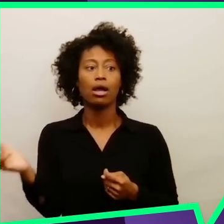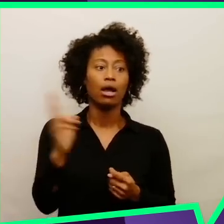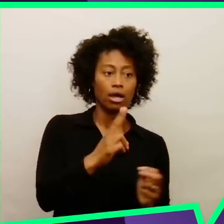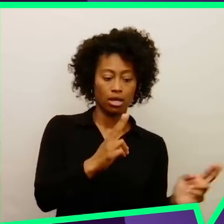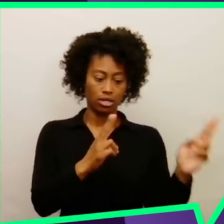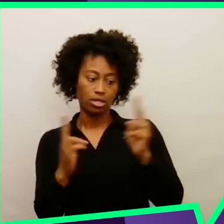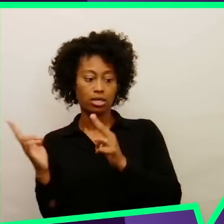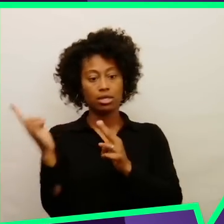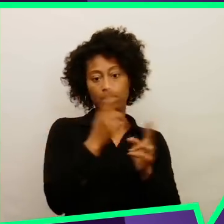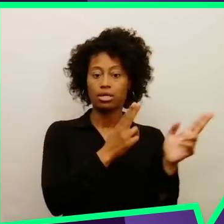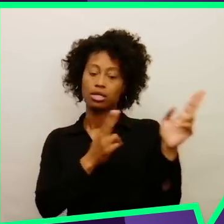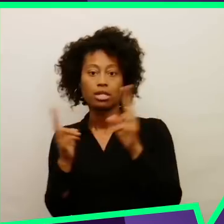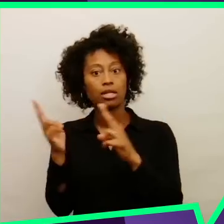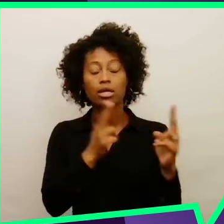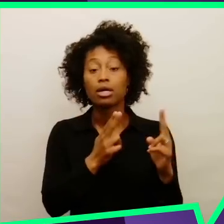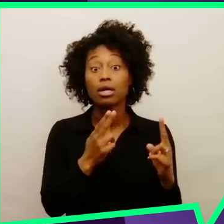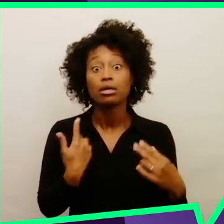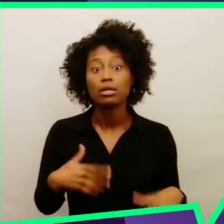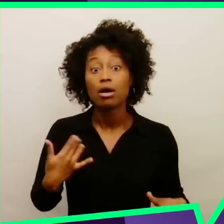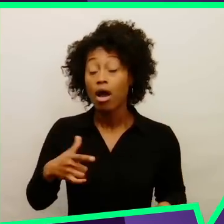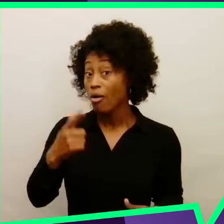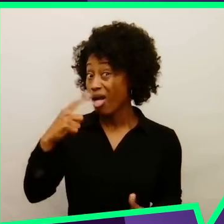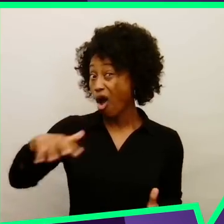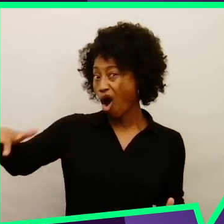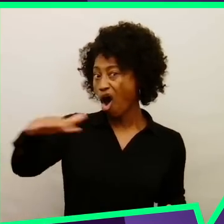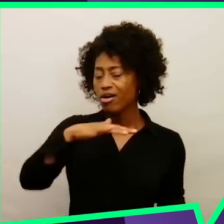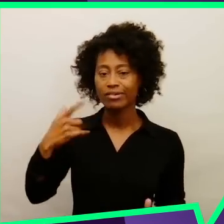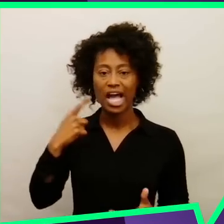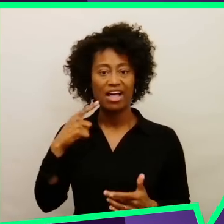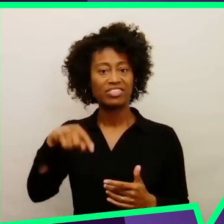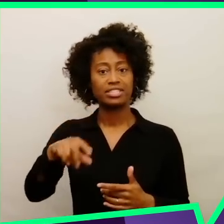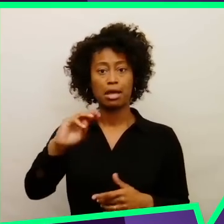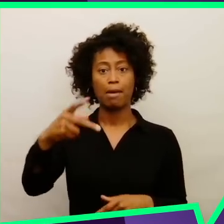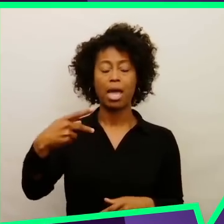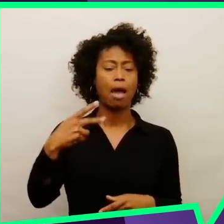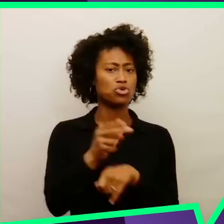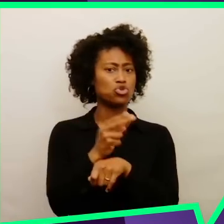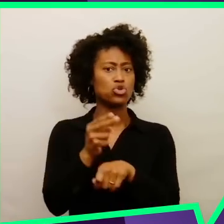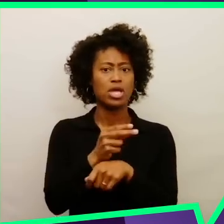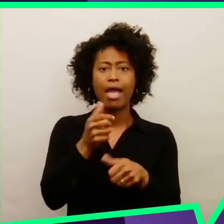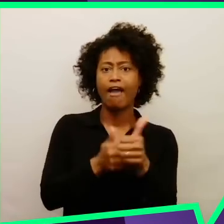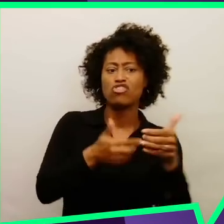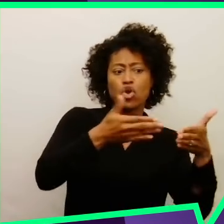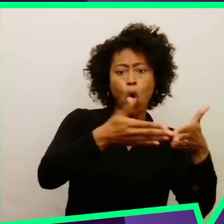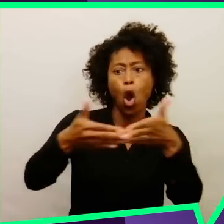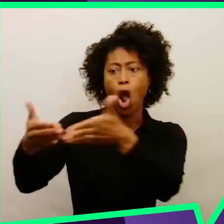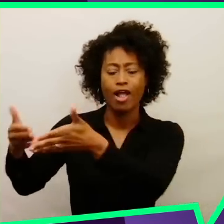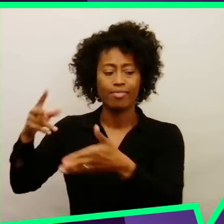And by the way, they are all over this map. They are definitely using this space.